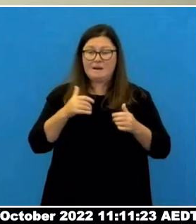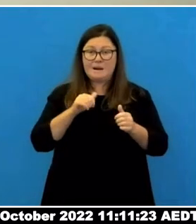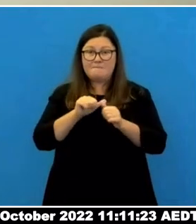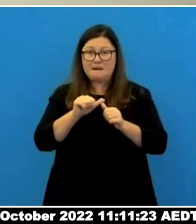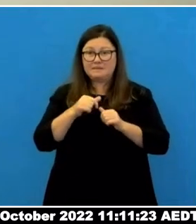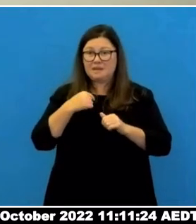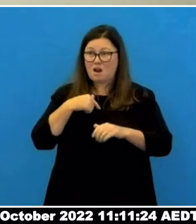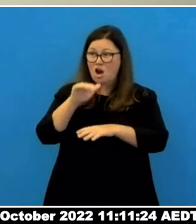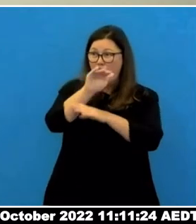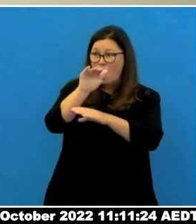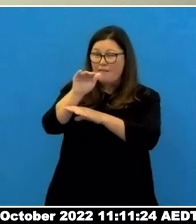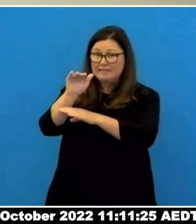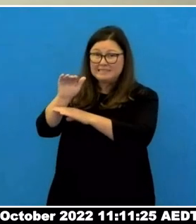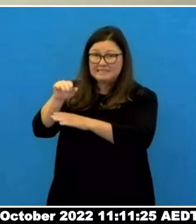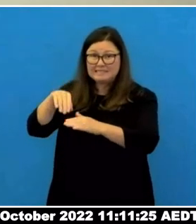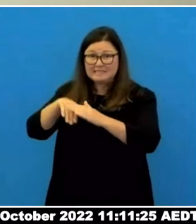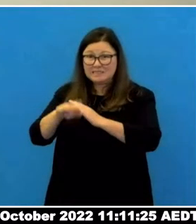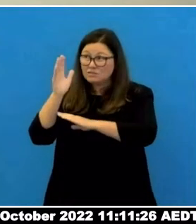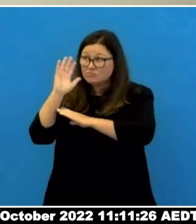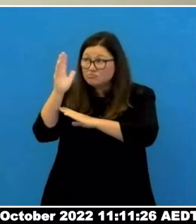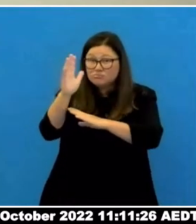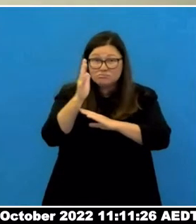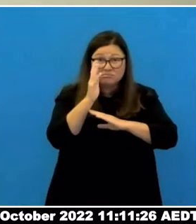That was my that's the only criminal activities I did,